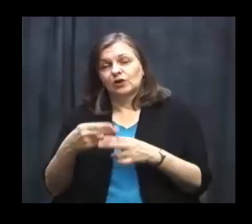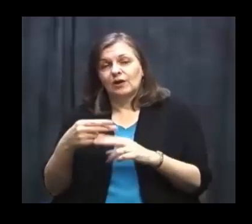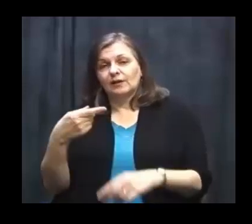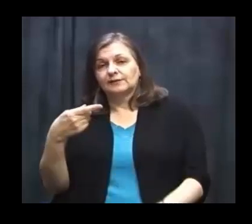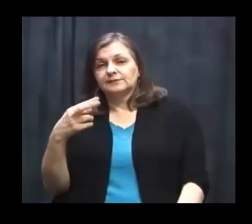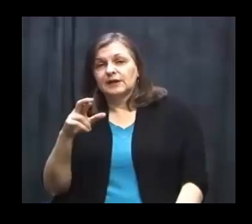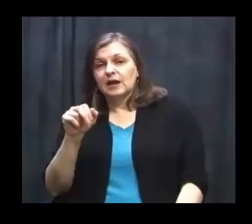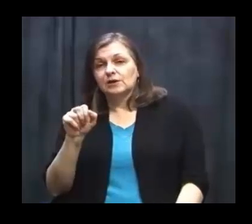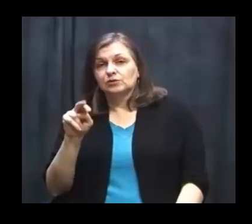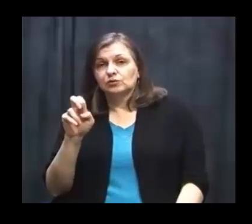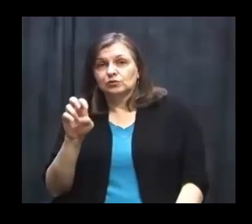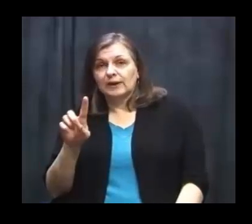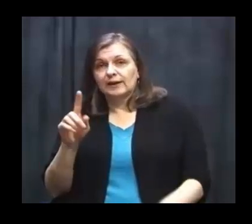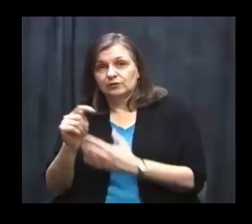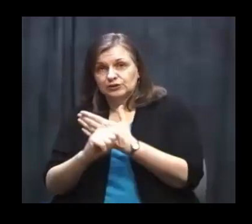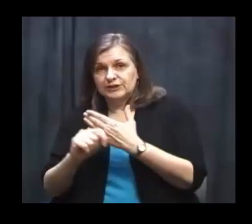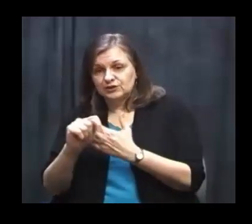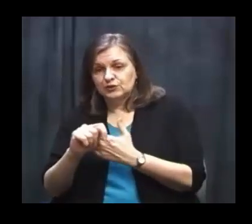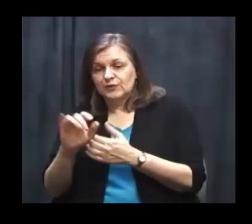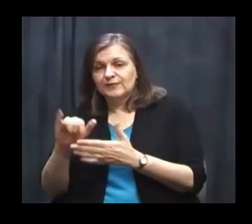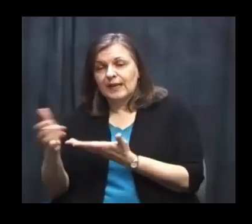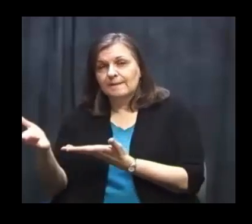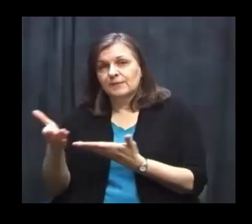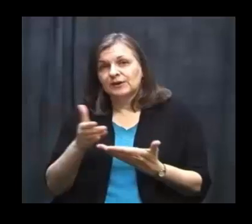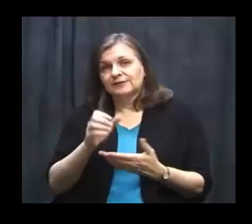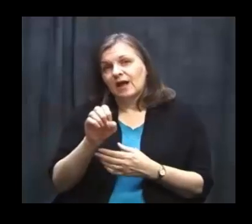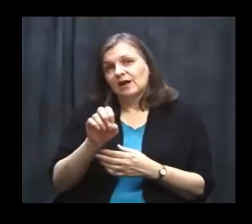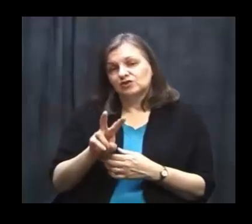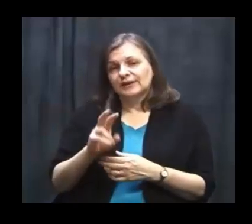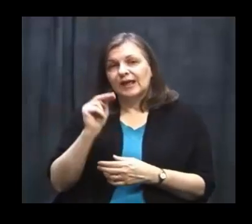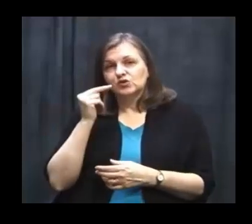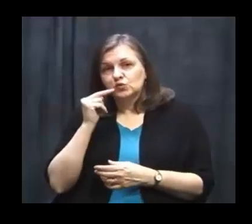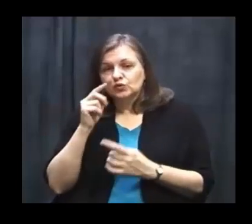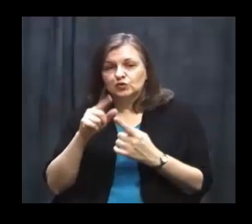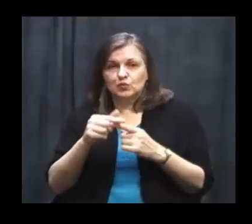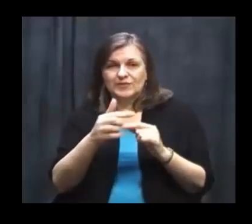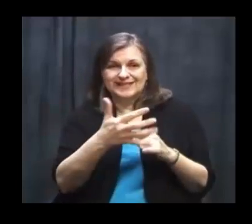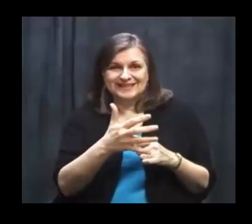tissue and helping us to supply nutrients and oxygen to our